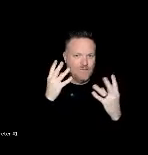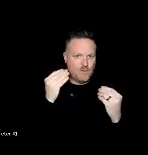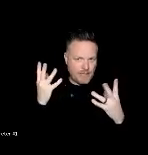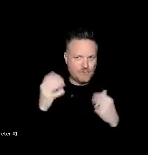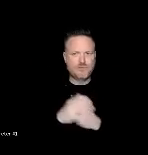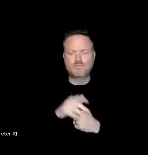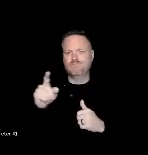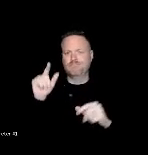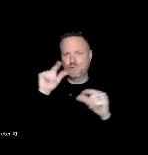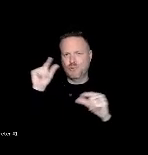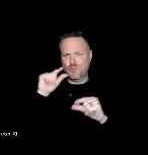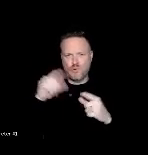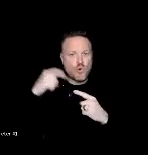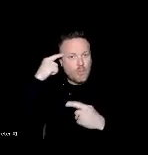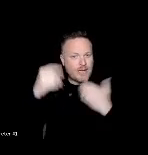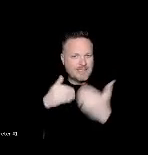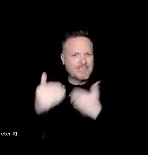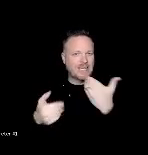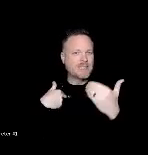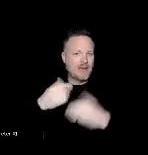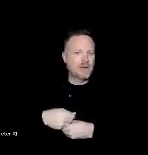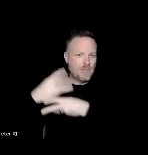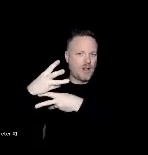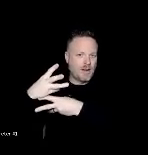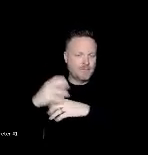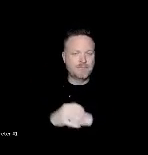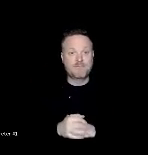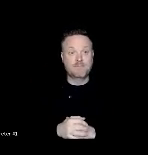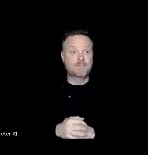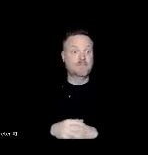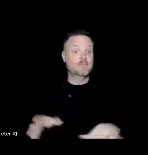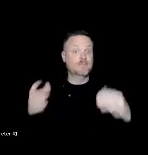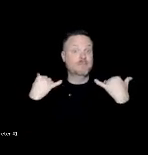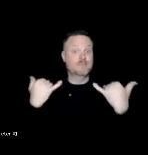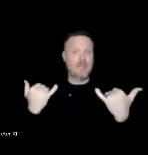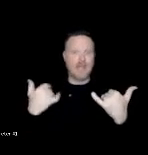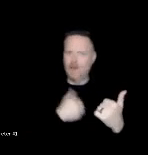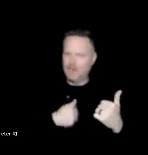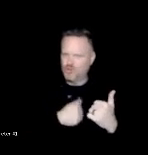Google brain steps. It will pull me up. Now, I'm sorry I went so fast. I wanted